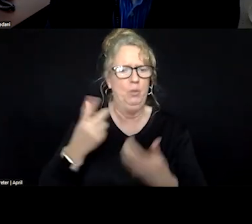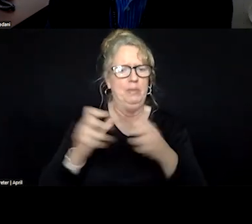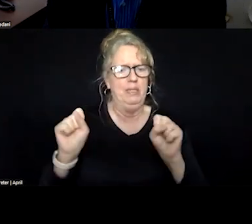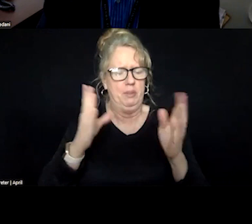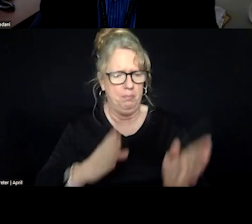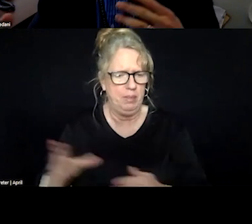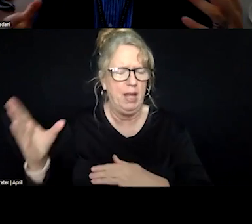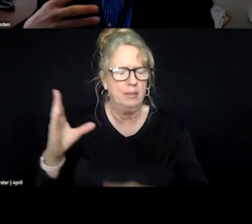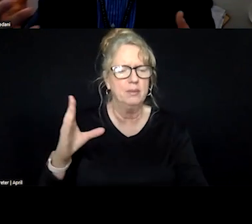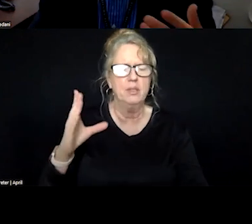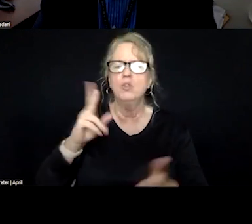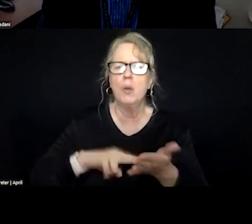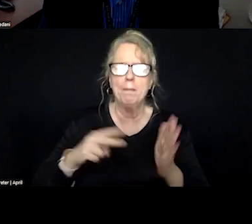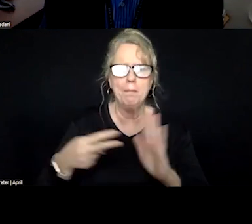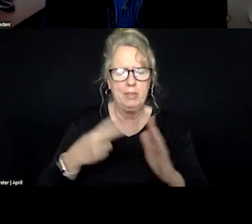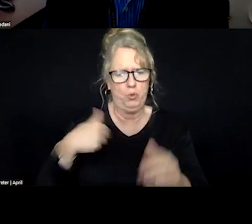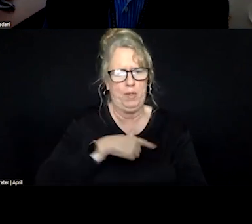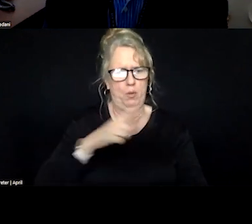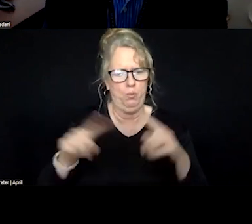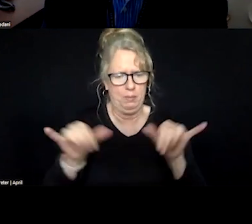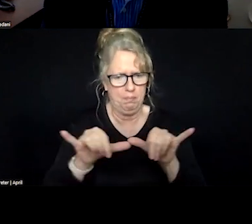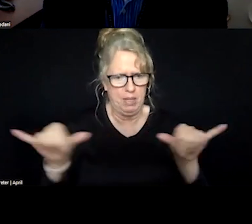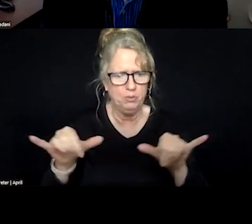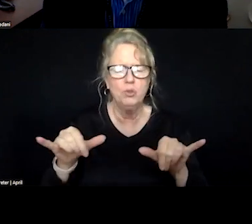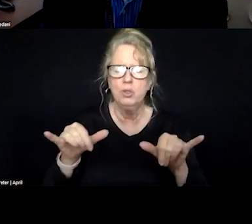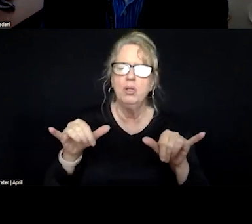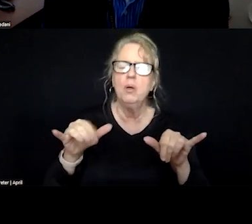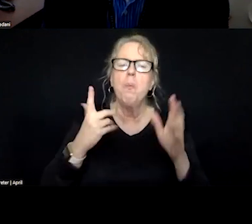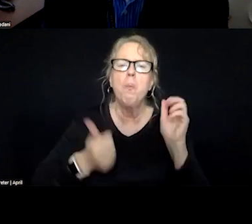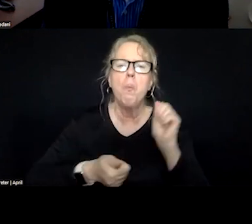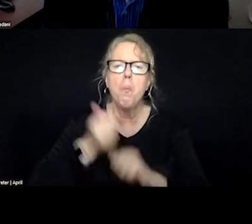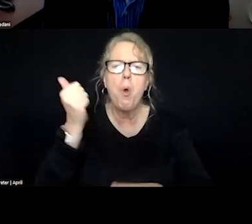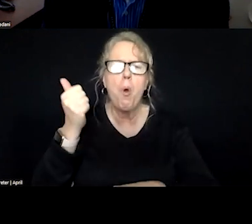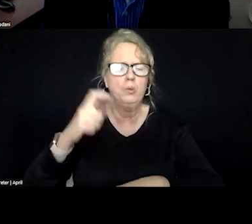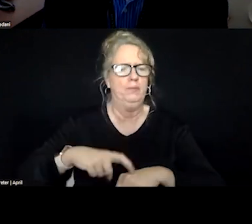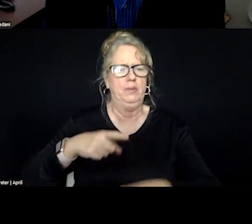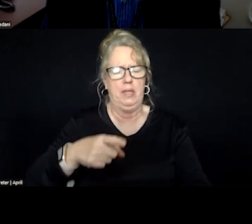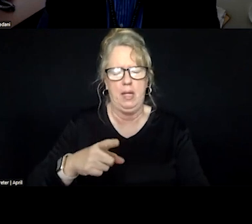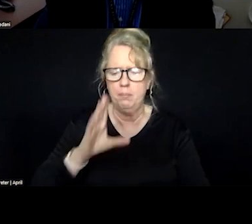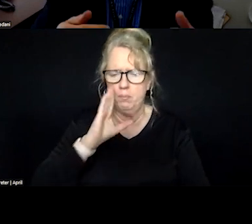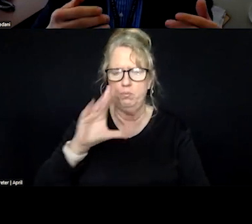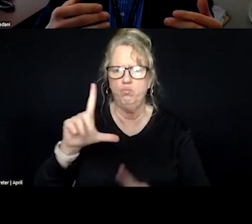COUNSELLING. MOST OF THE TIME WE WERE DOING THAT AS WELL.